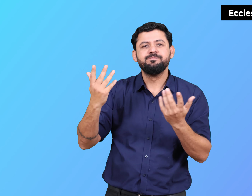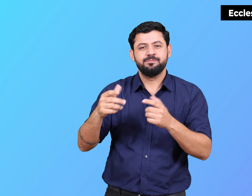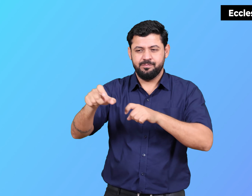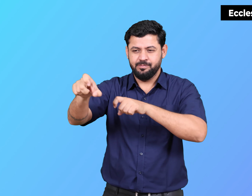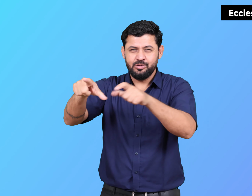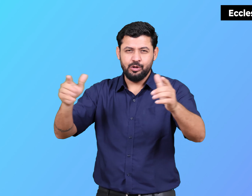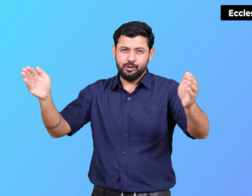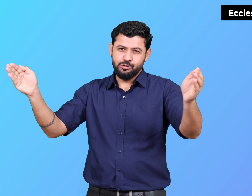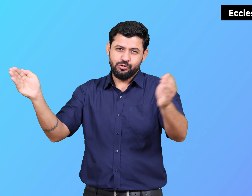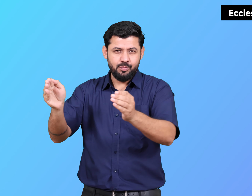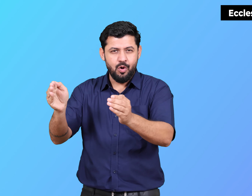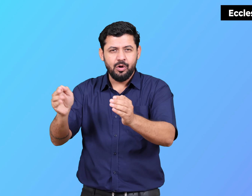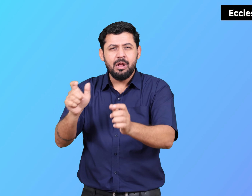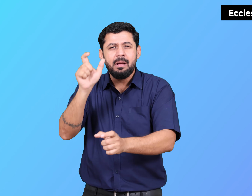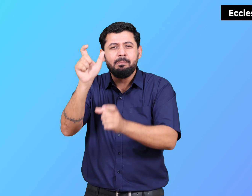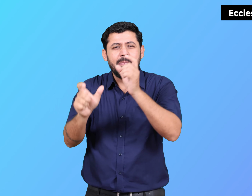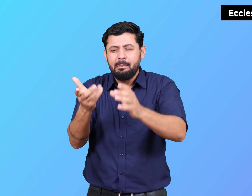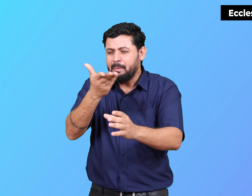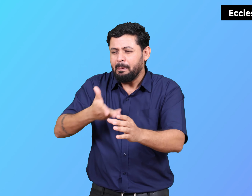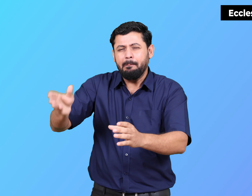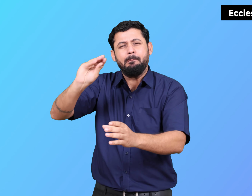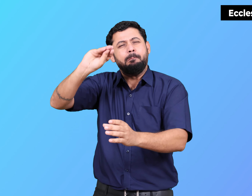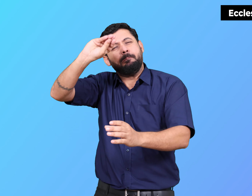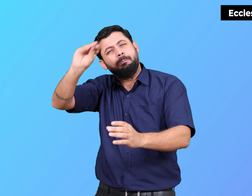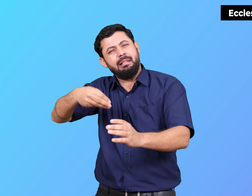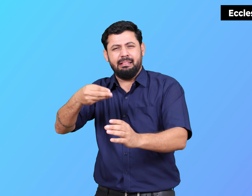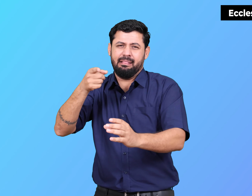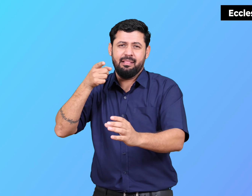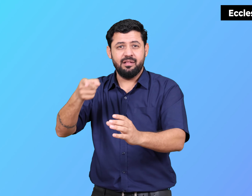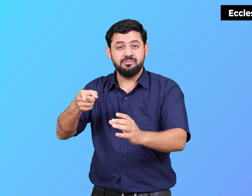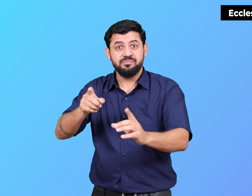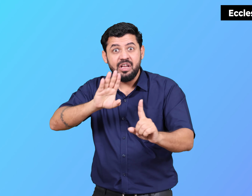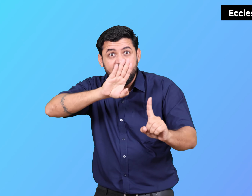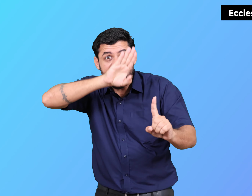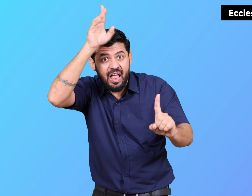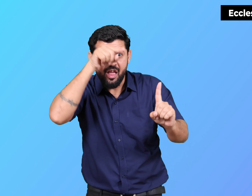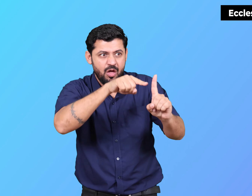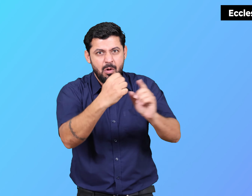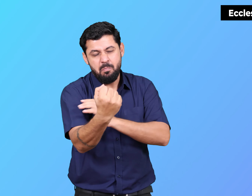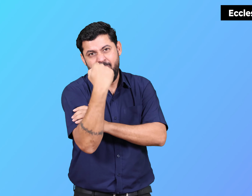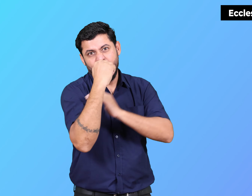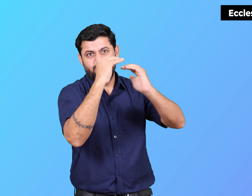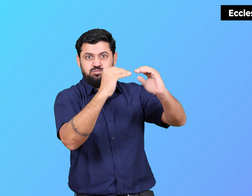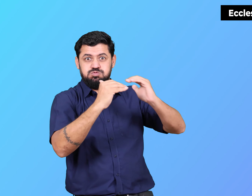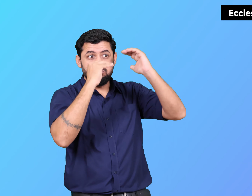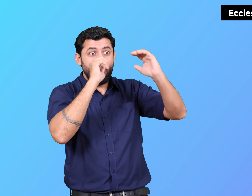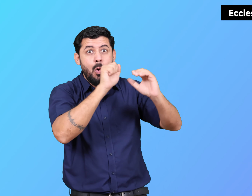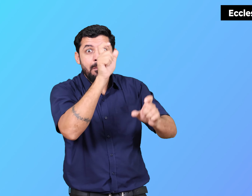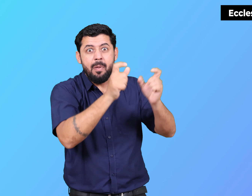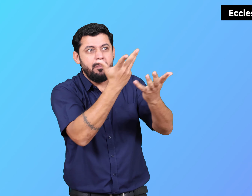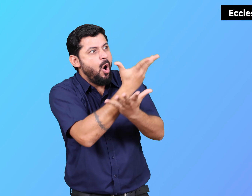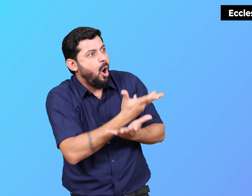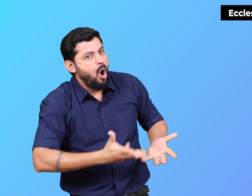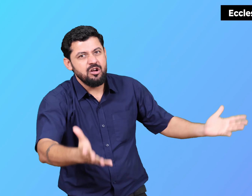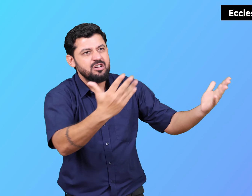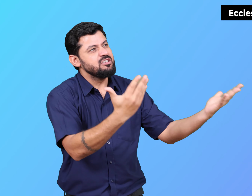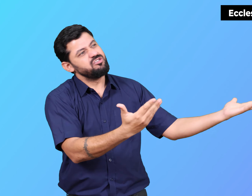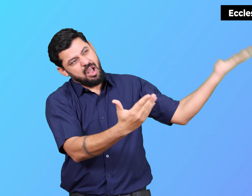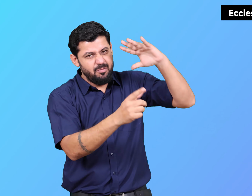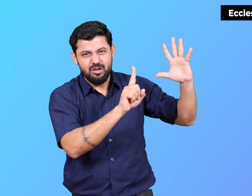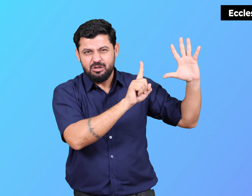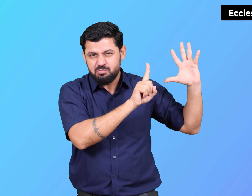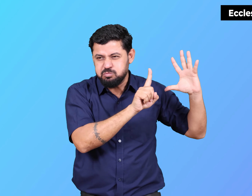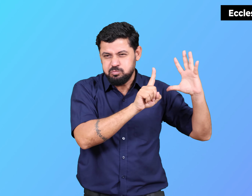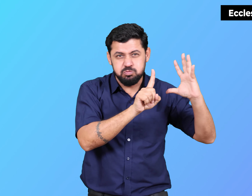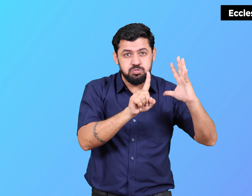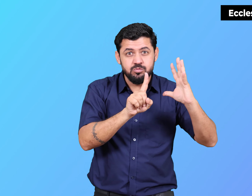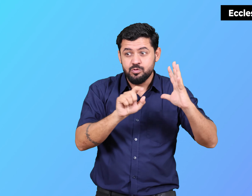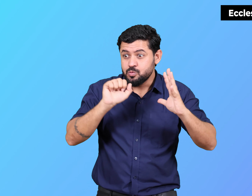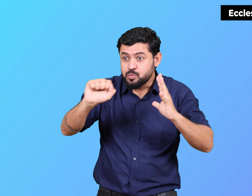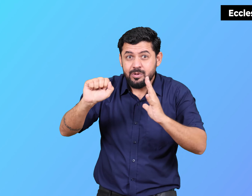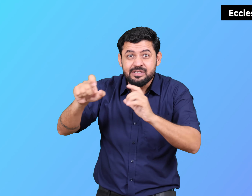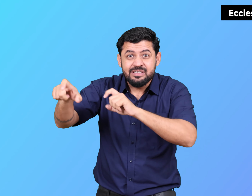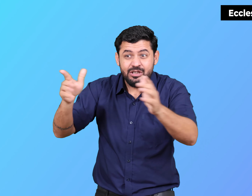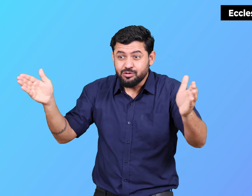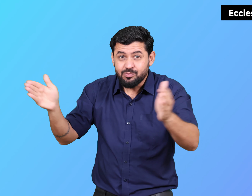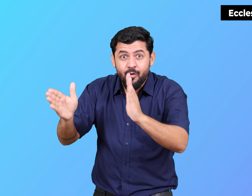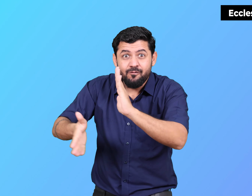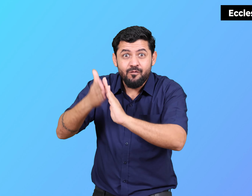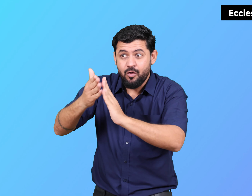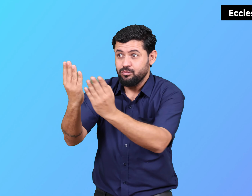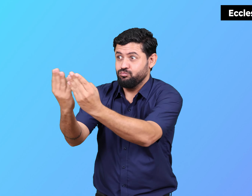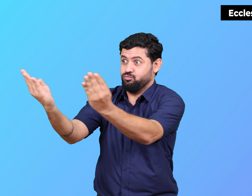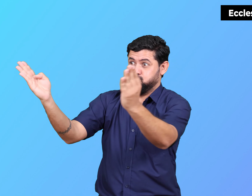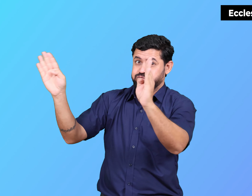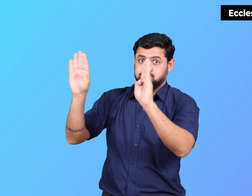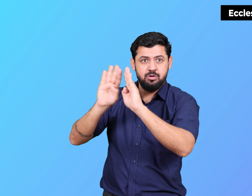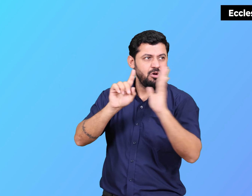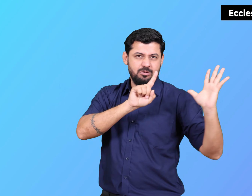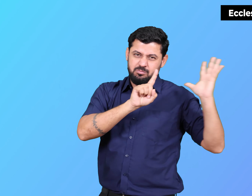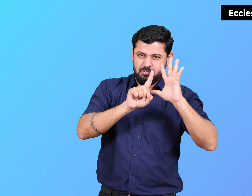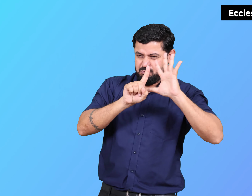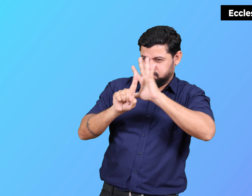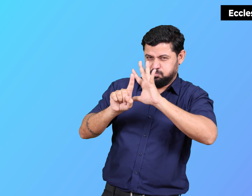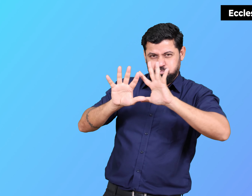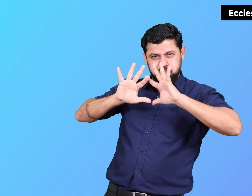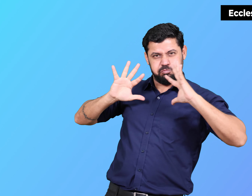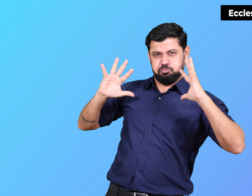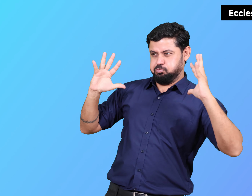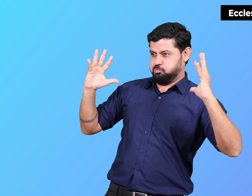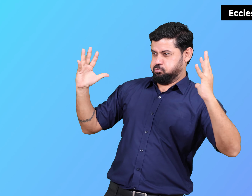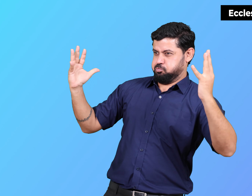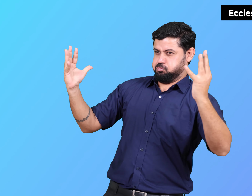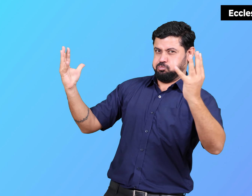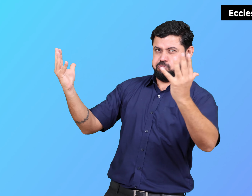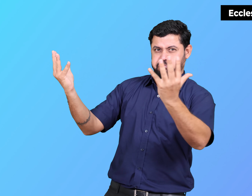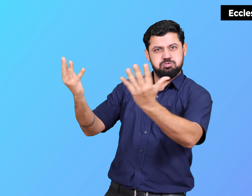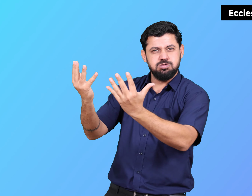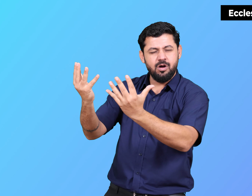There was a small town with a few people in it. A great king fought against that town and put his armies all around it.